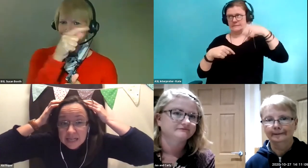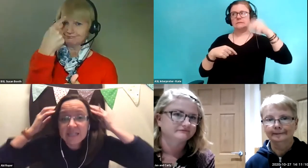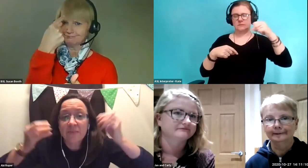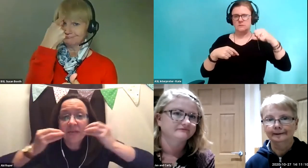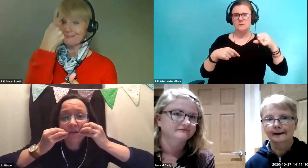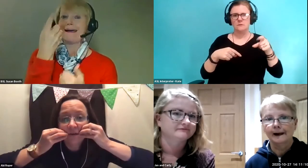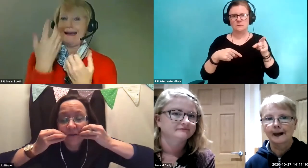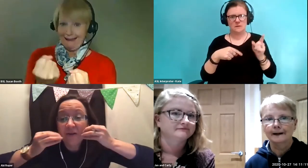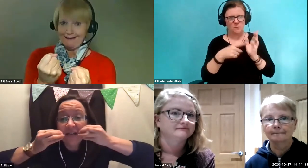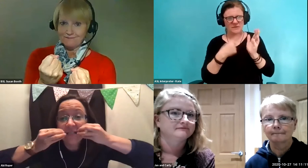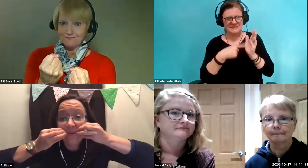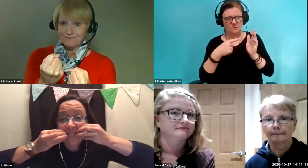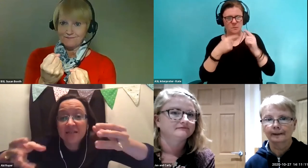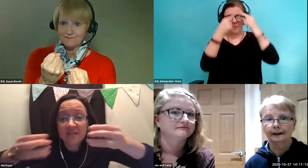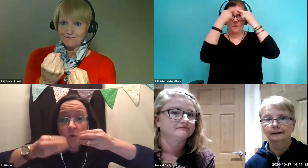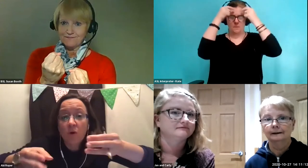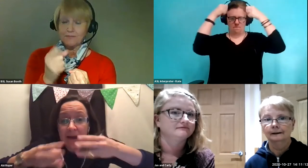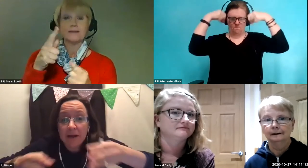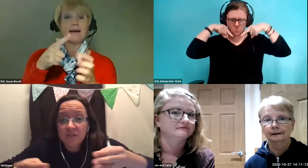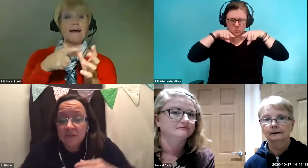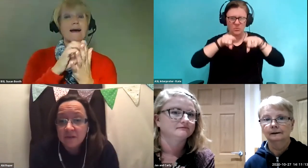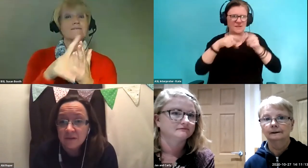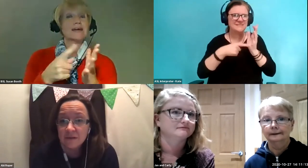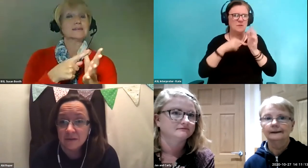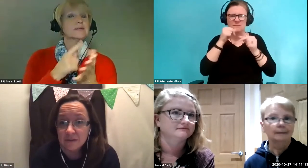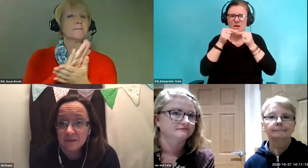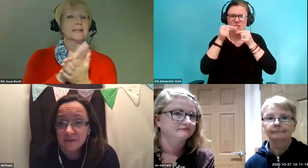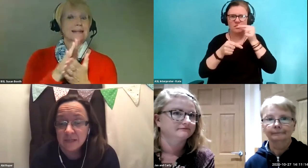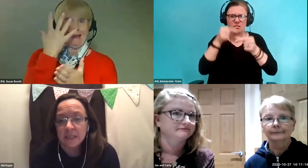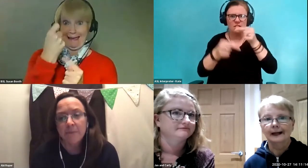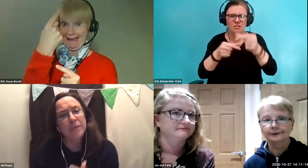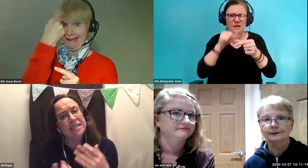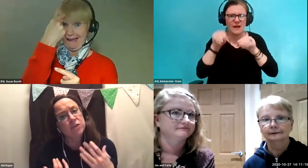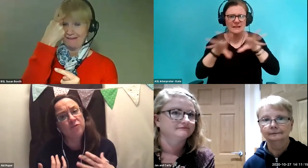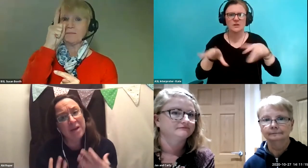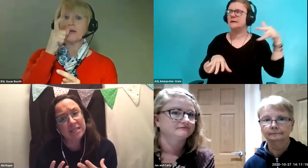and then something the aphasia means it doesn't all come out yeah yes but it's sort of better